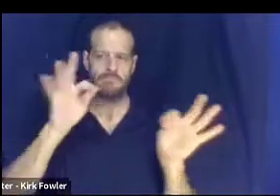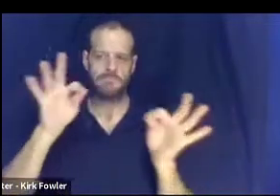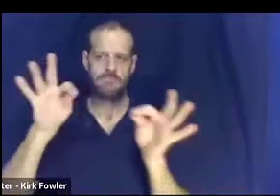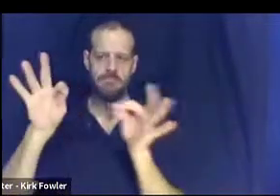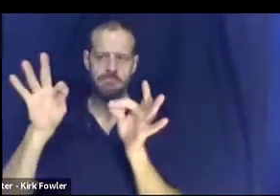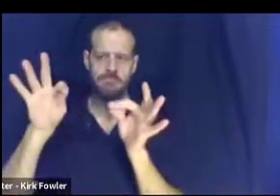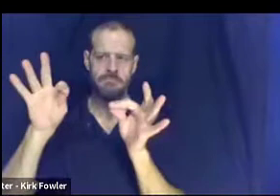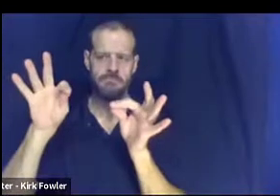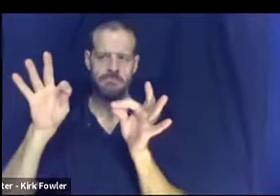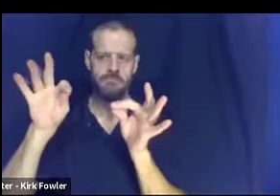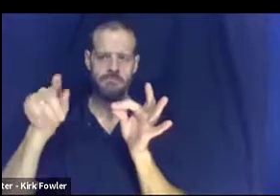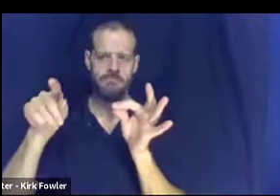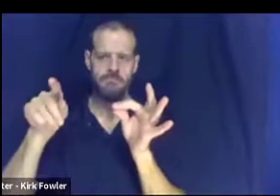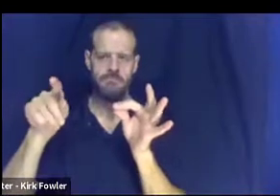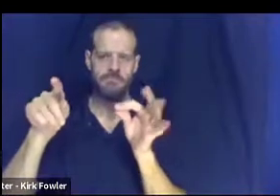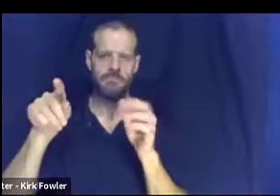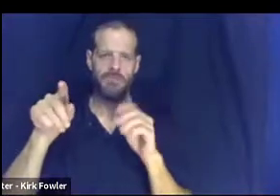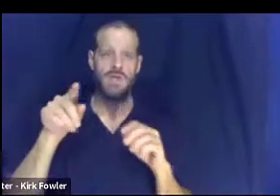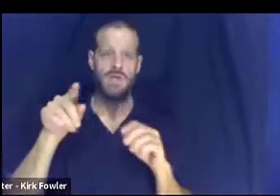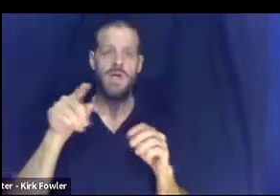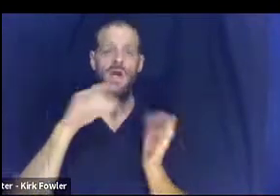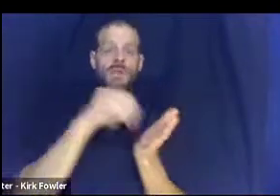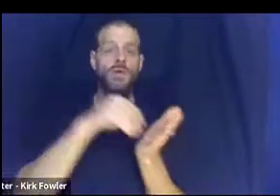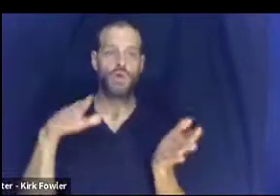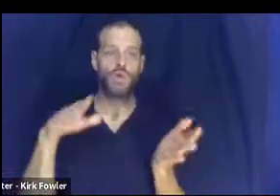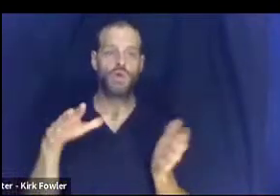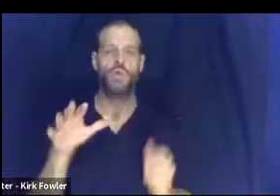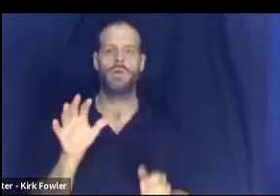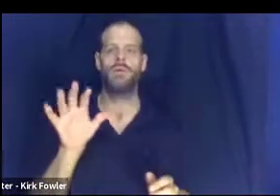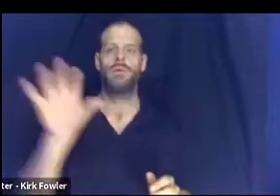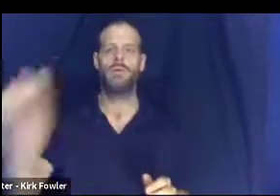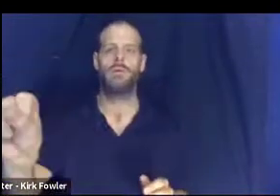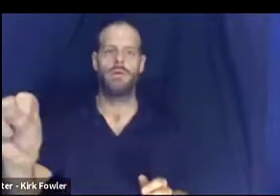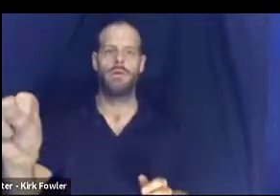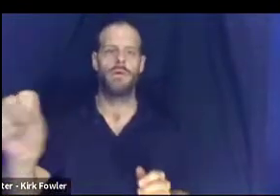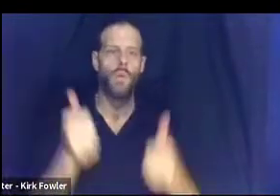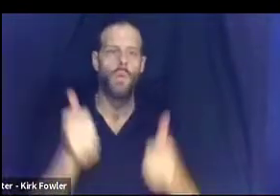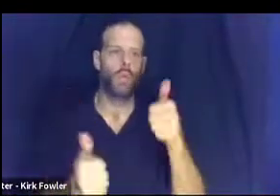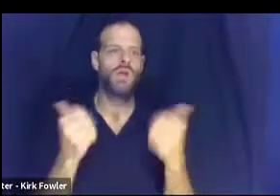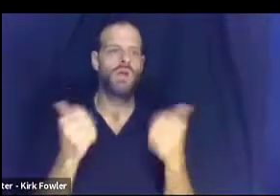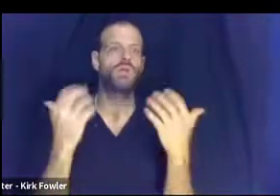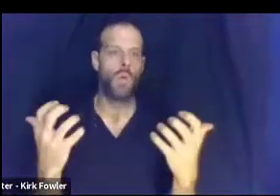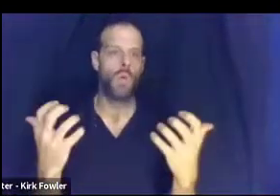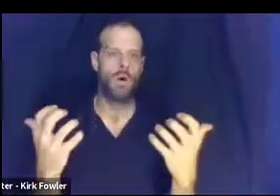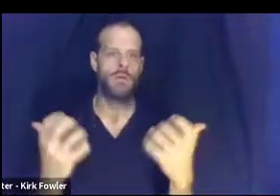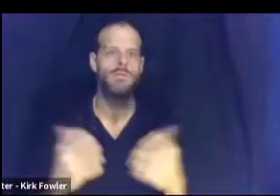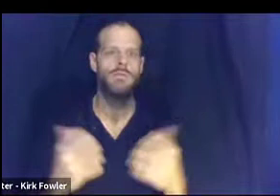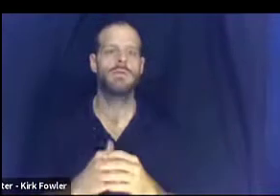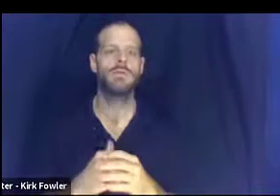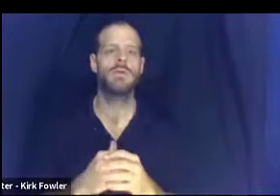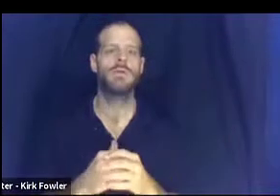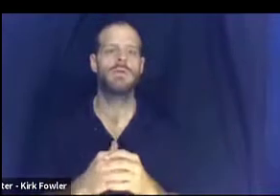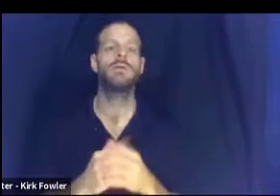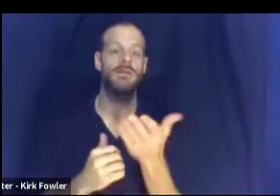And then the student looks for and reaches for the one that he wants. Okay? So, and it's okay he's kind of looking a little bit away,